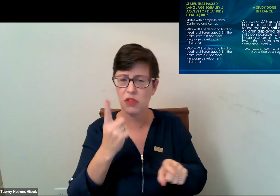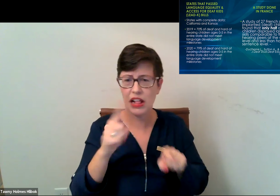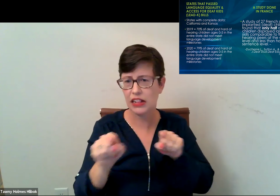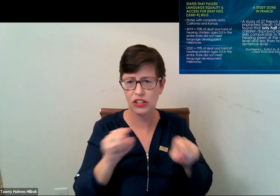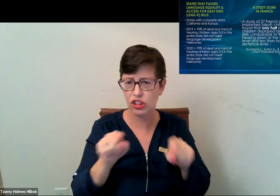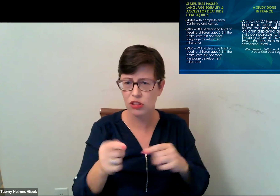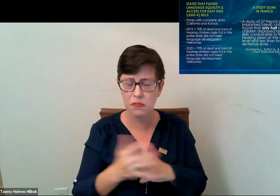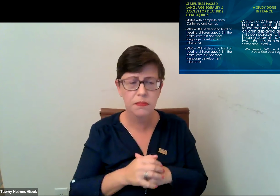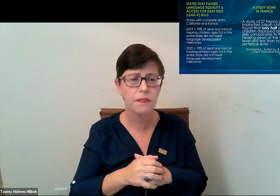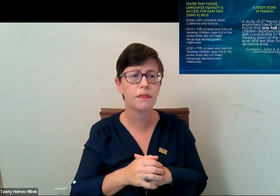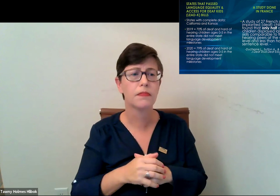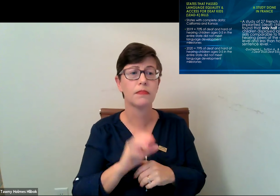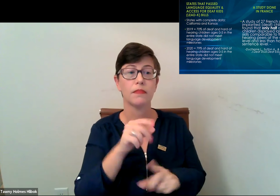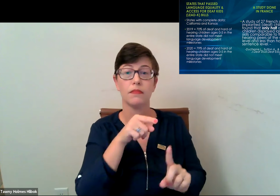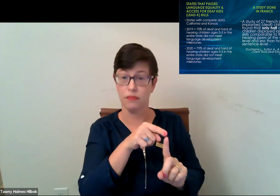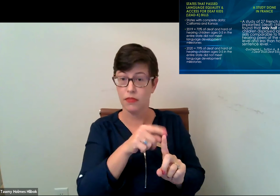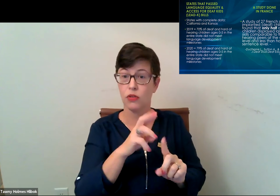Both for asl and for spoken English.